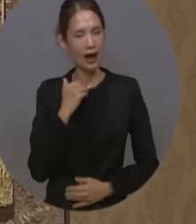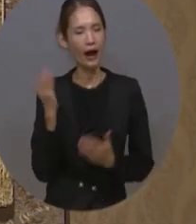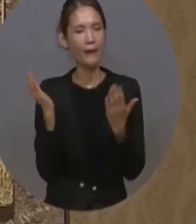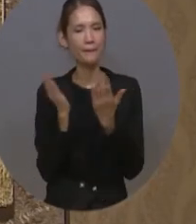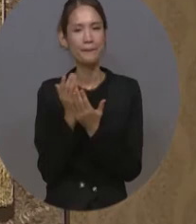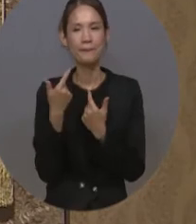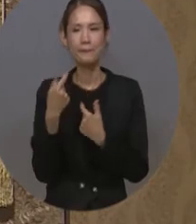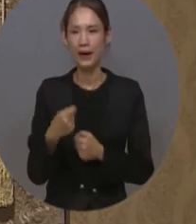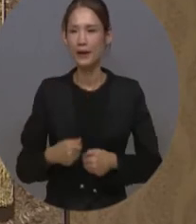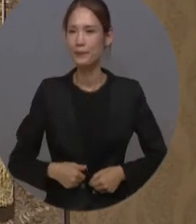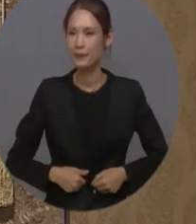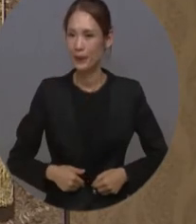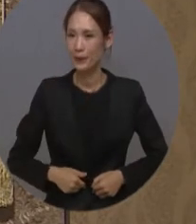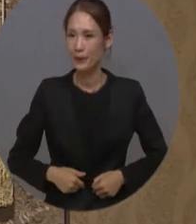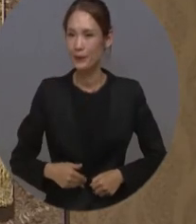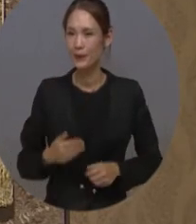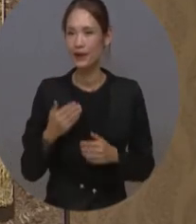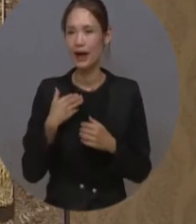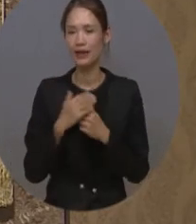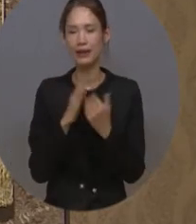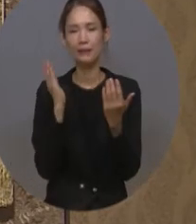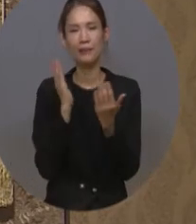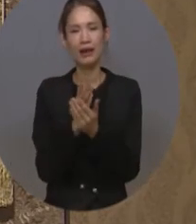It's not easy to find a pillow that fits you